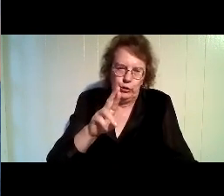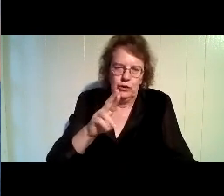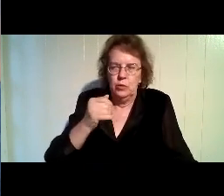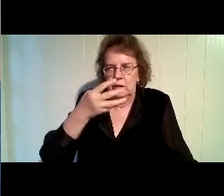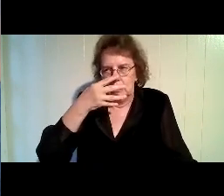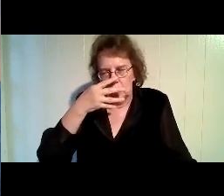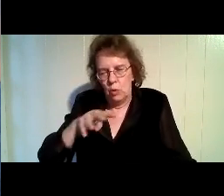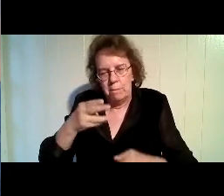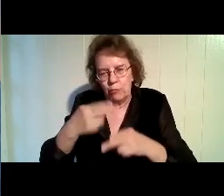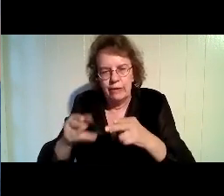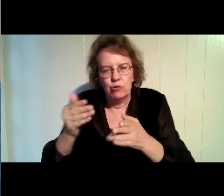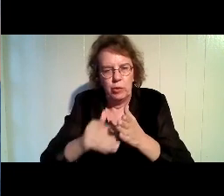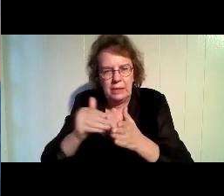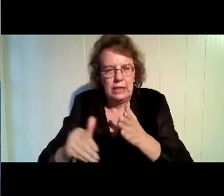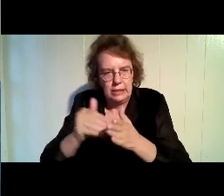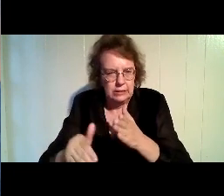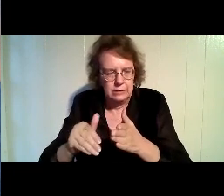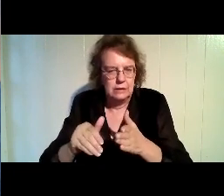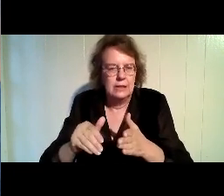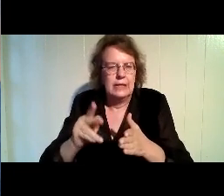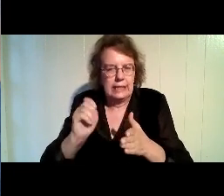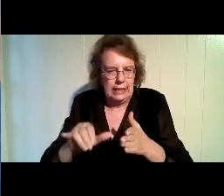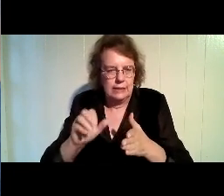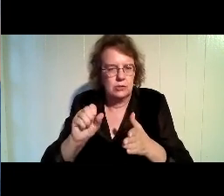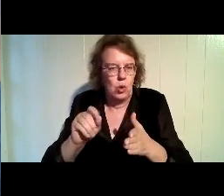keyboard repeat rates. So that's just on or off right there.